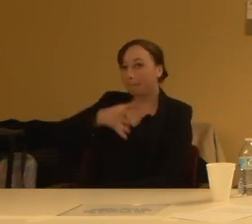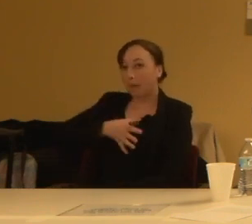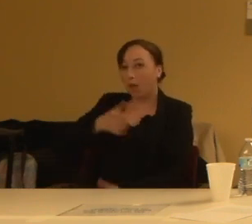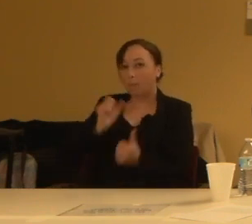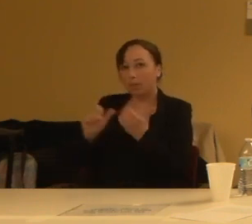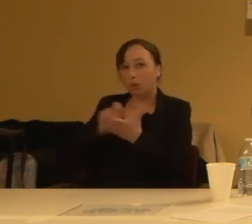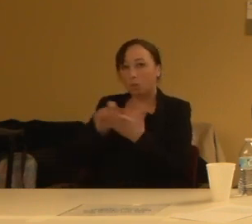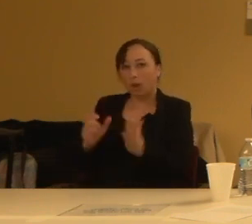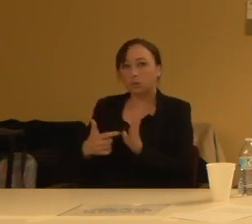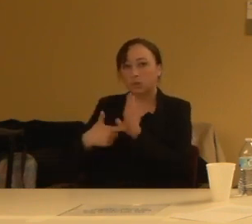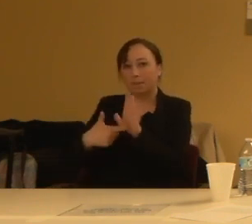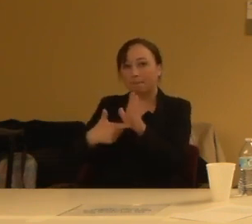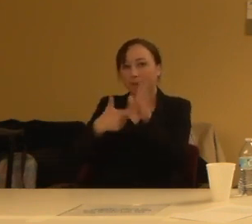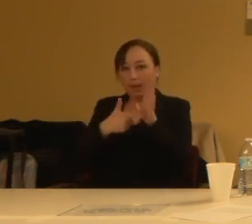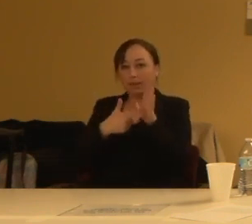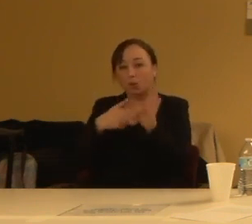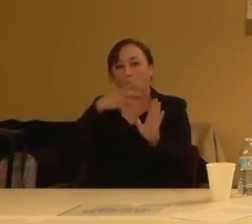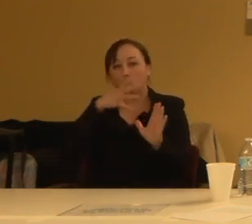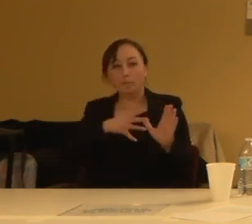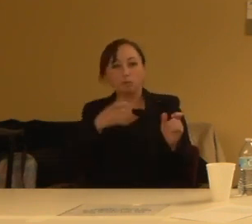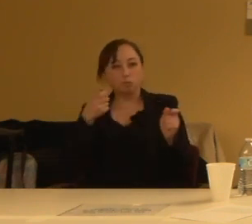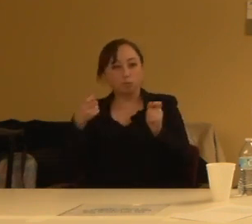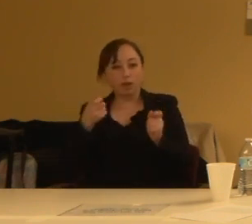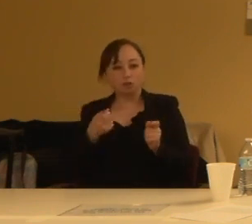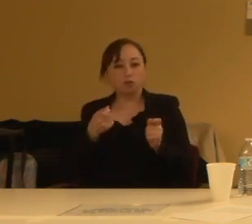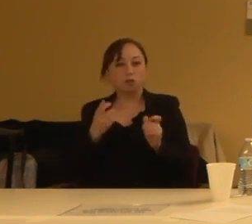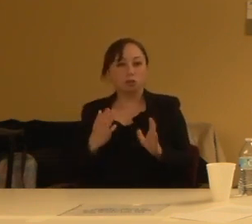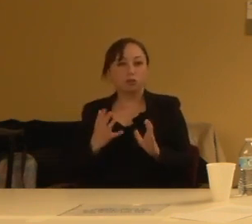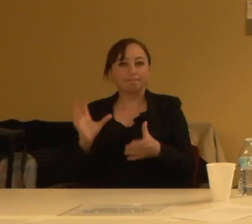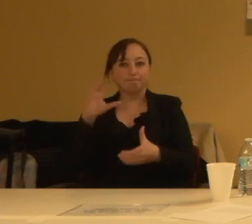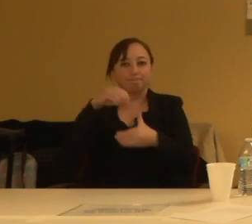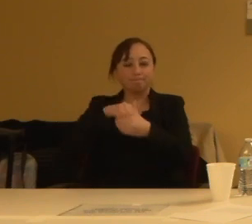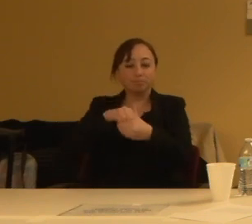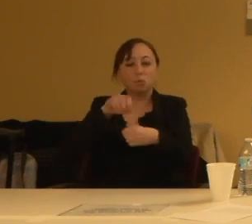women directors to work on their world premieres.